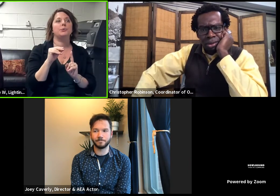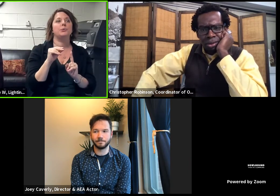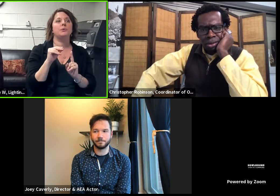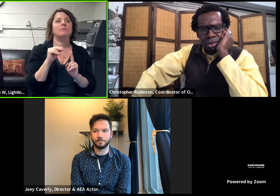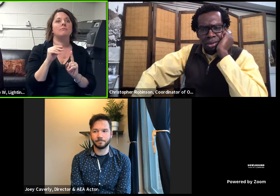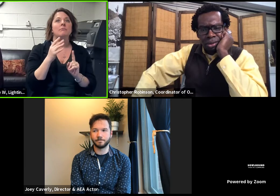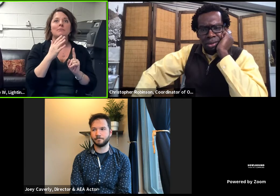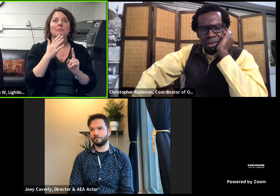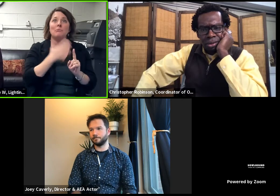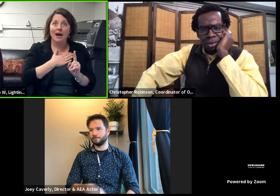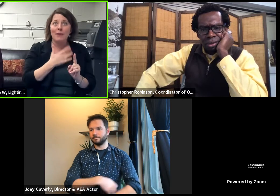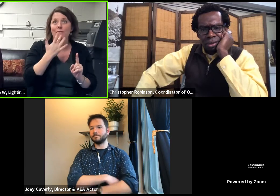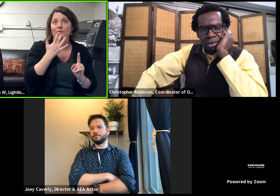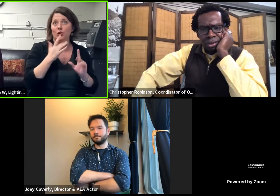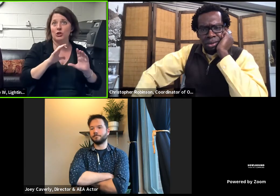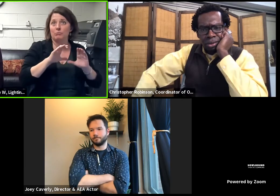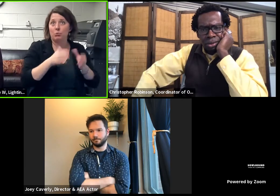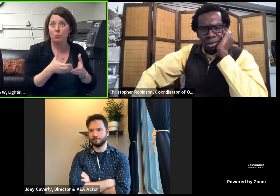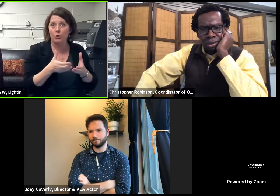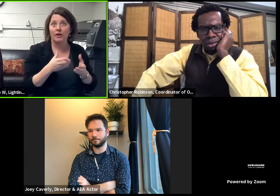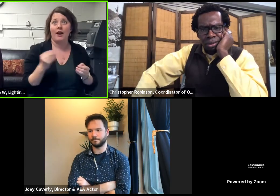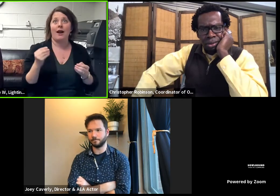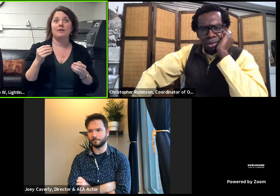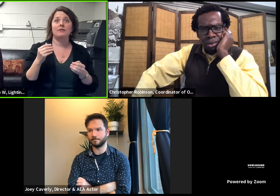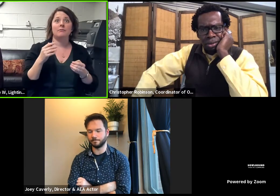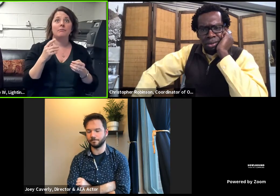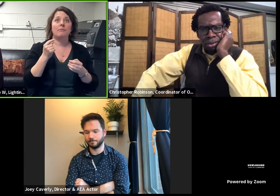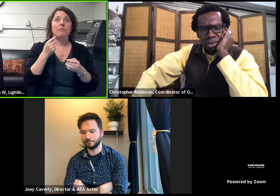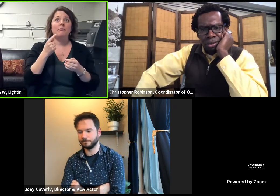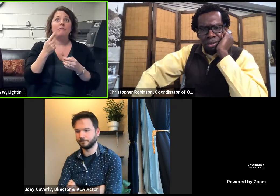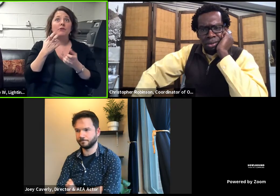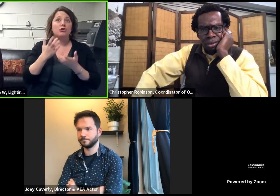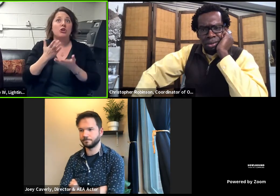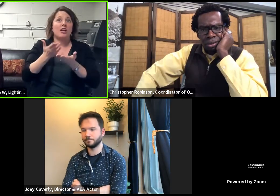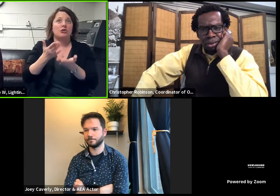Going back to my preferred method, I will suggest,